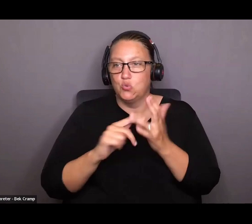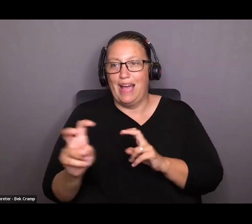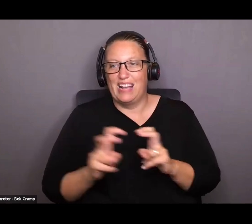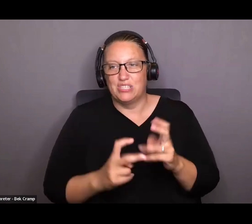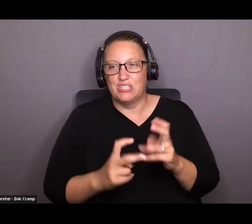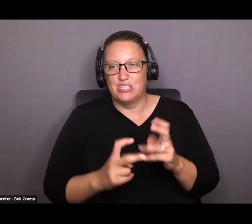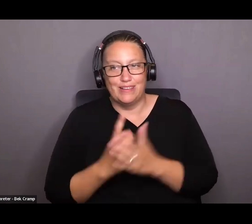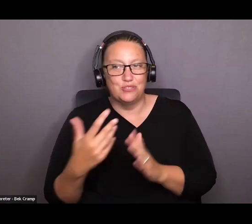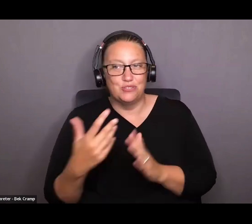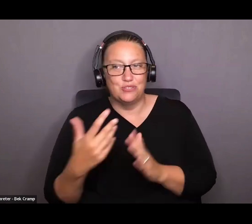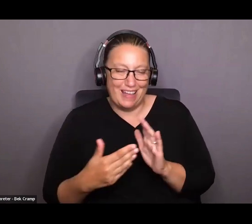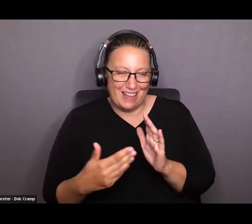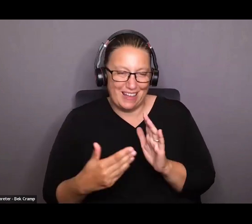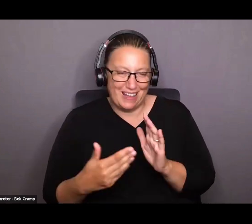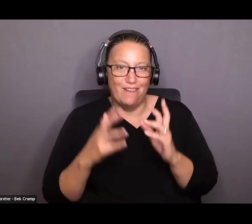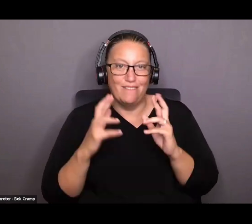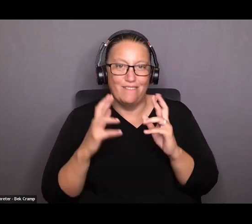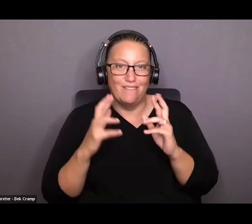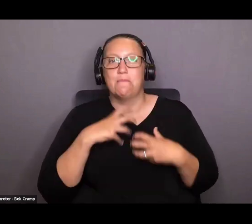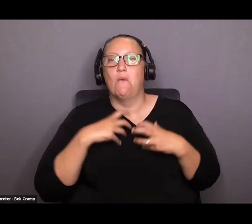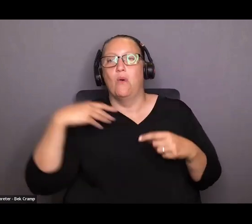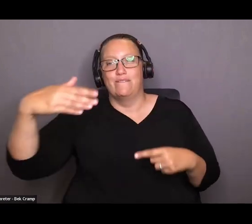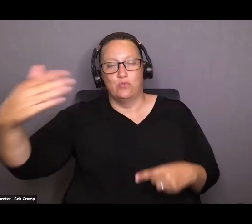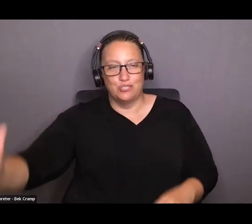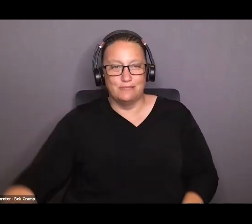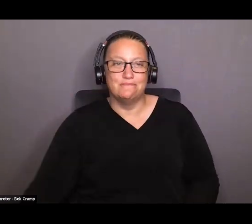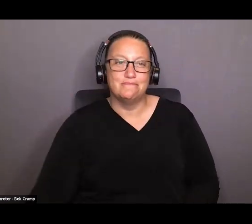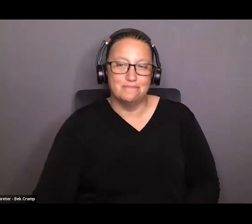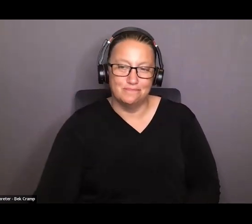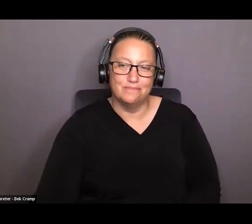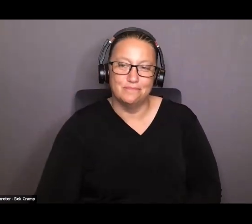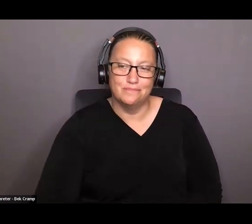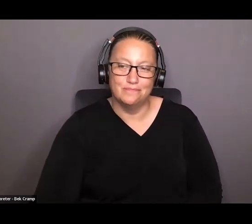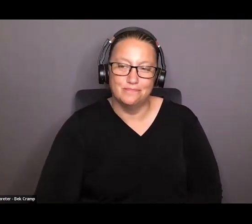there'll be more of it in the future. So I want to thank everyone also in the